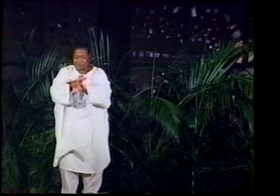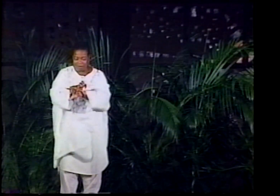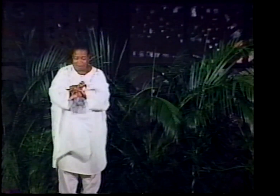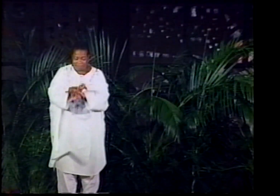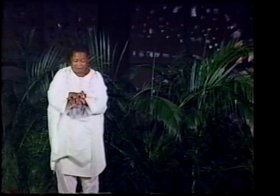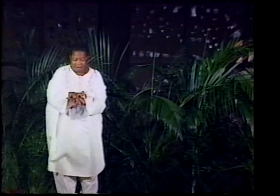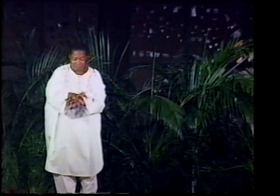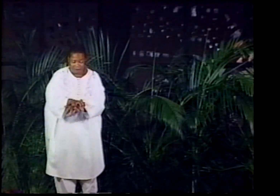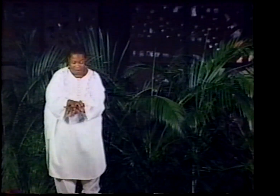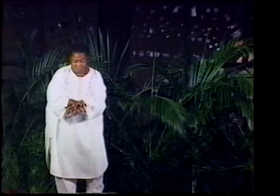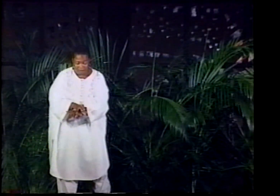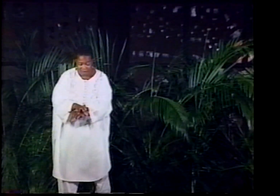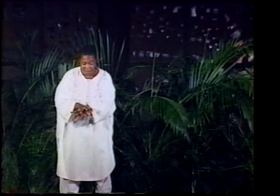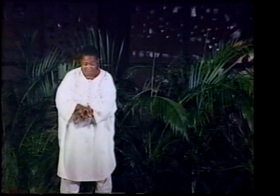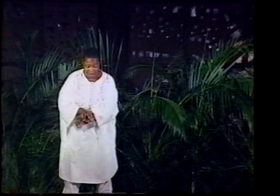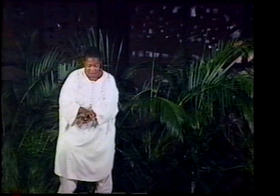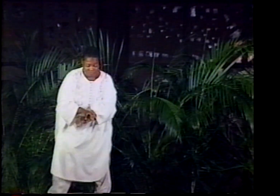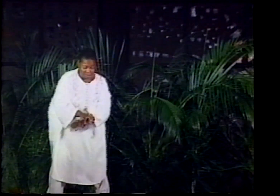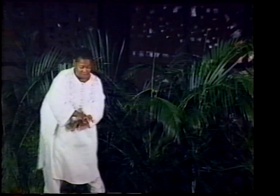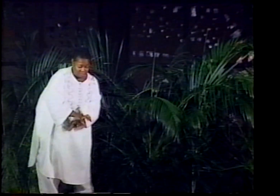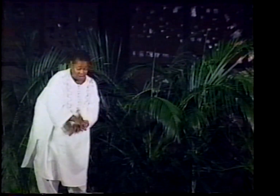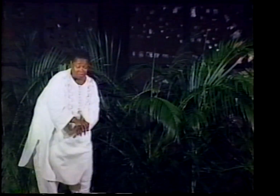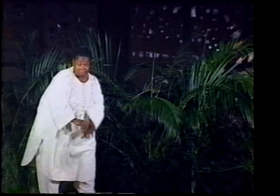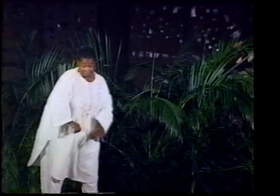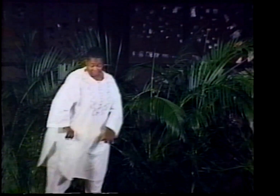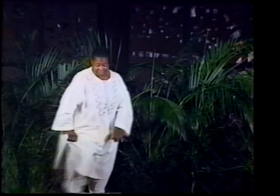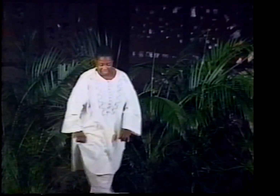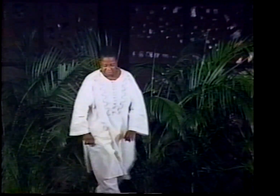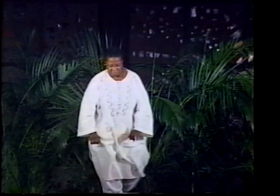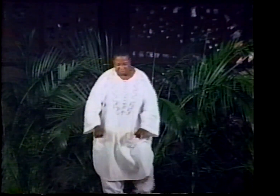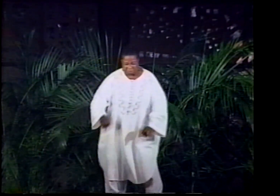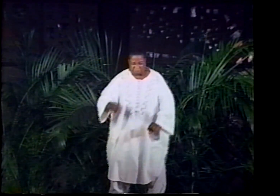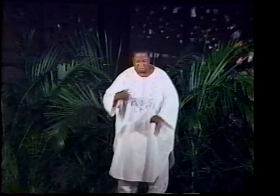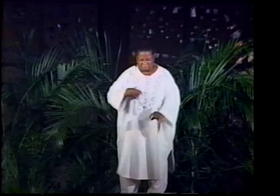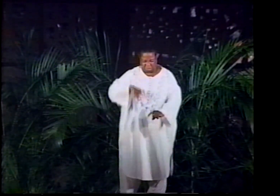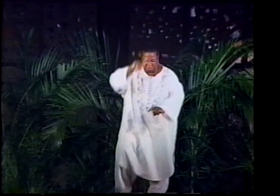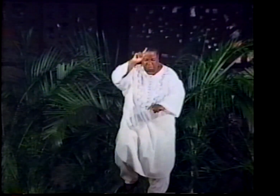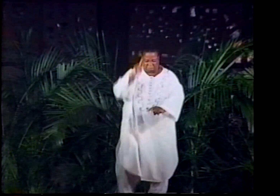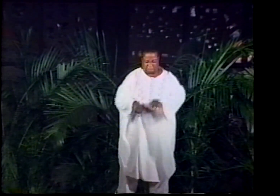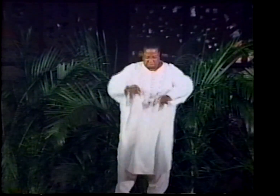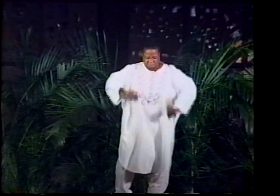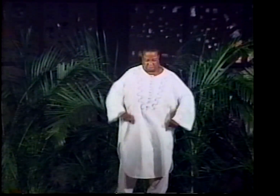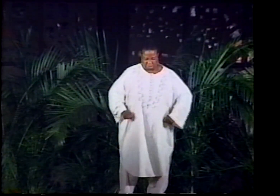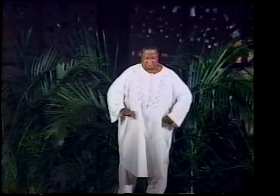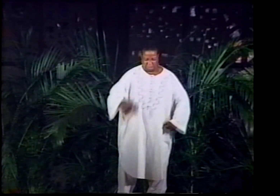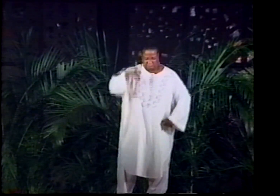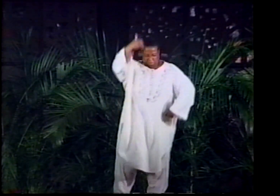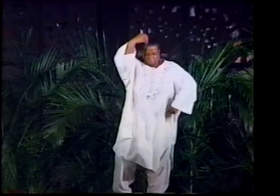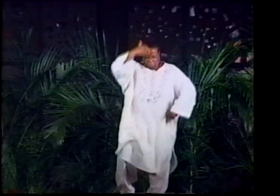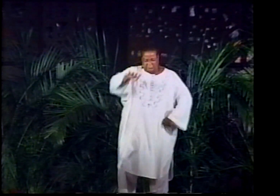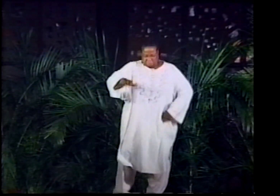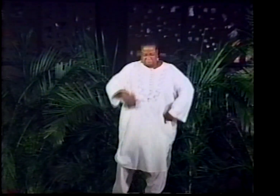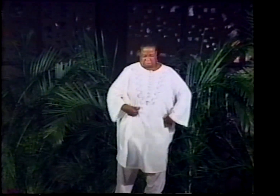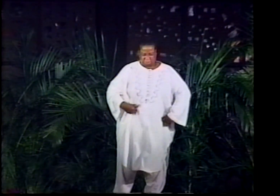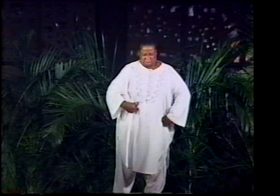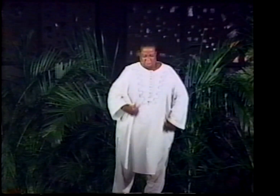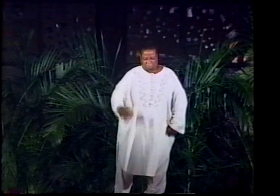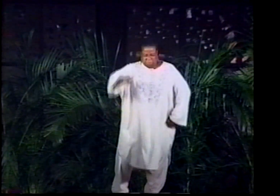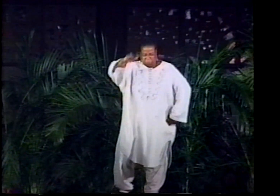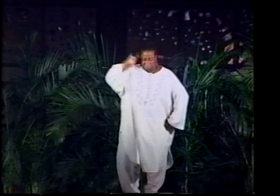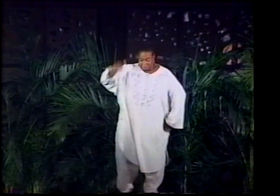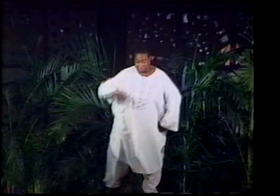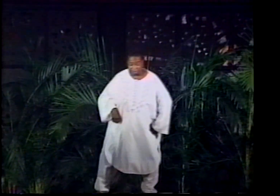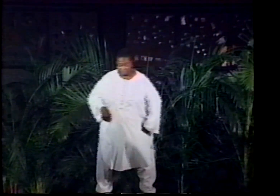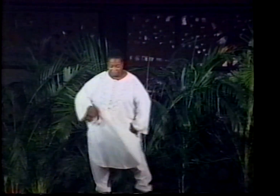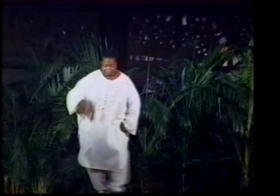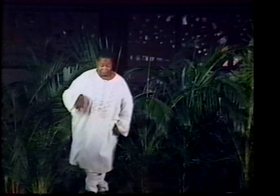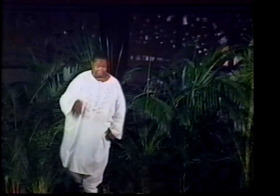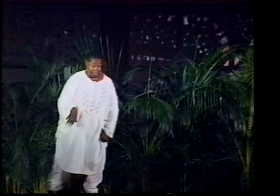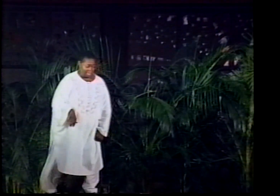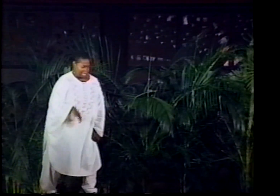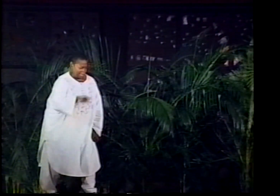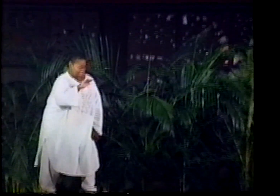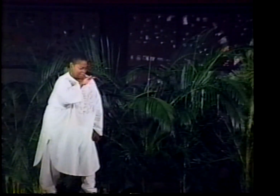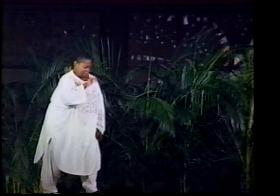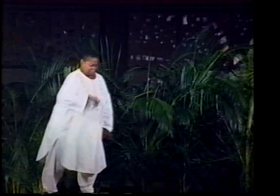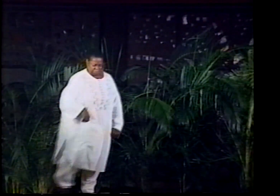So, she worked her way down to where the ant was who was continuing his tirade about not